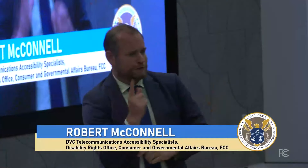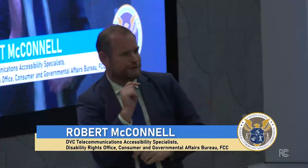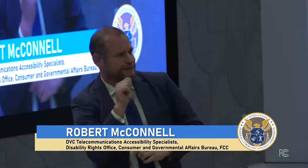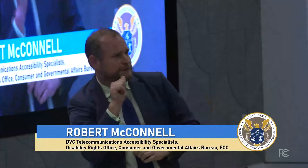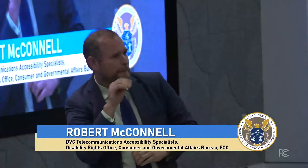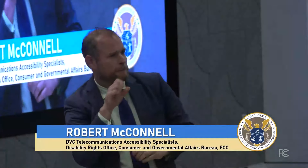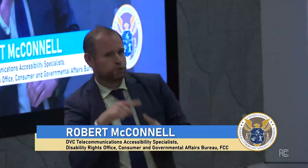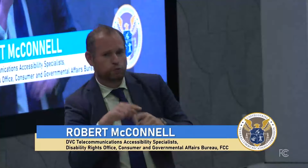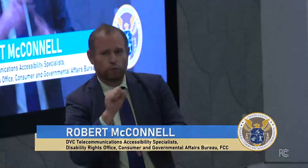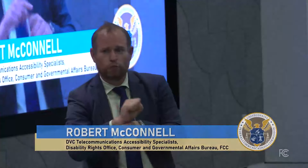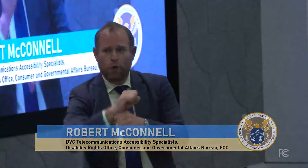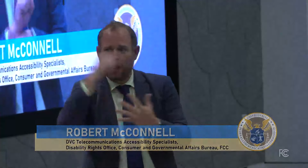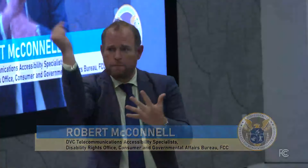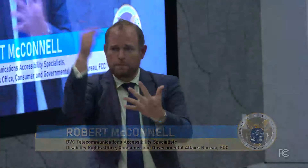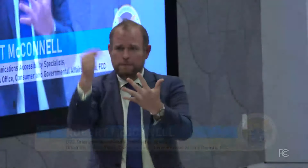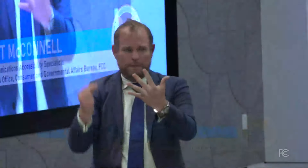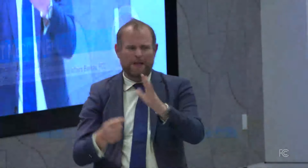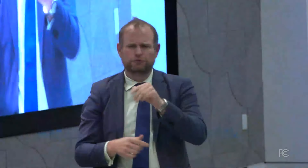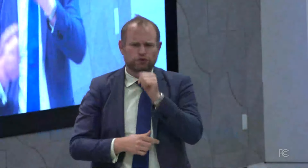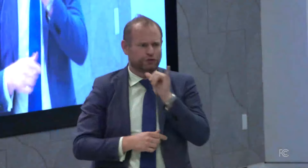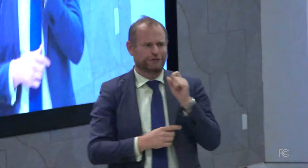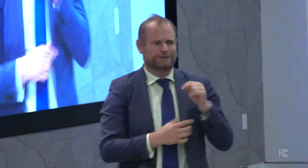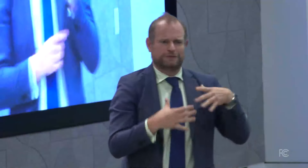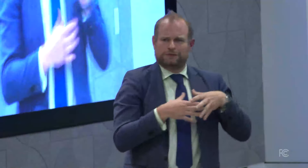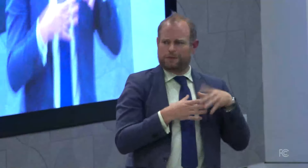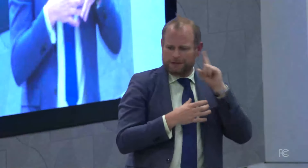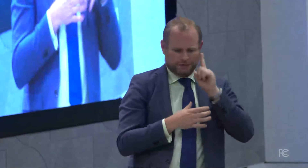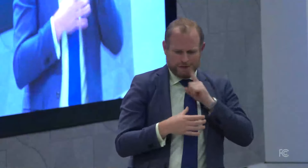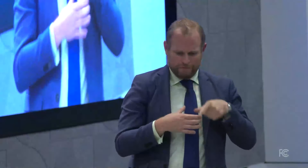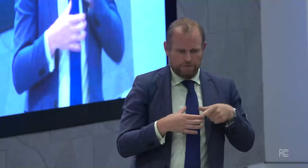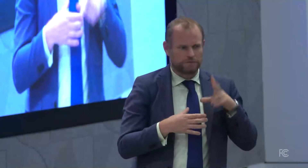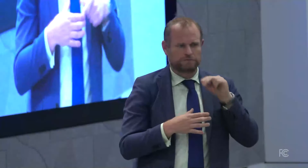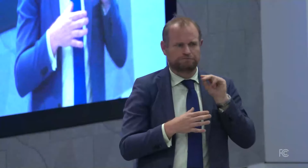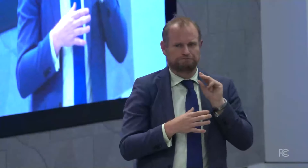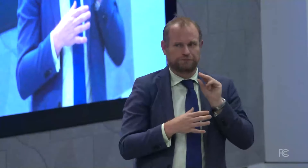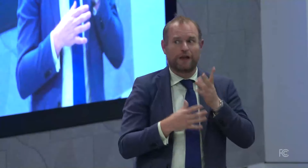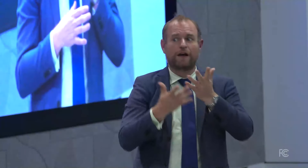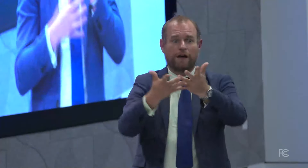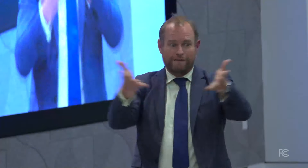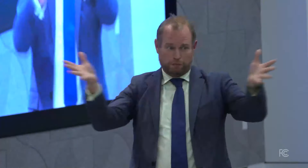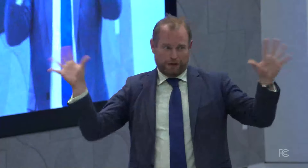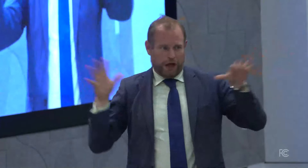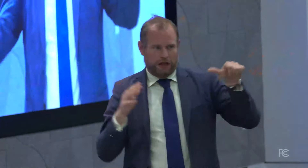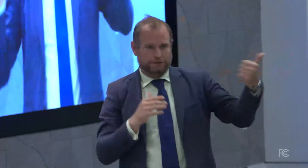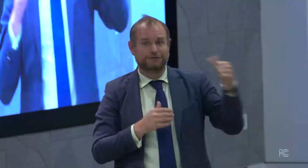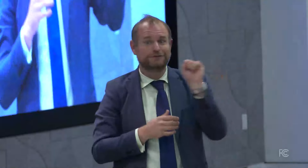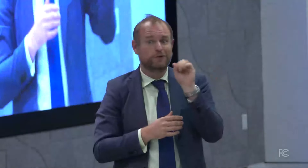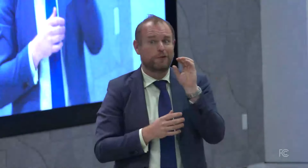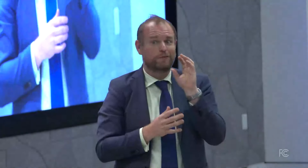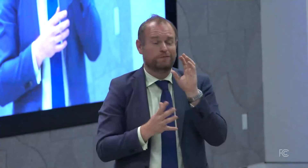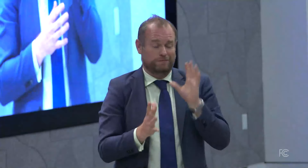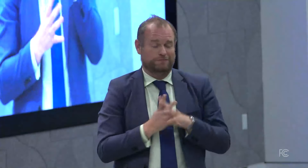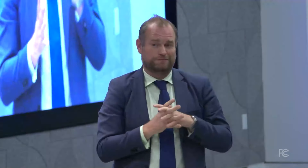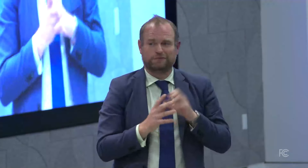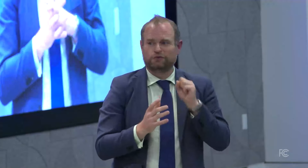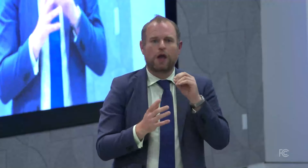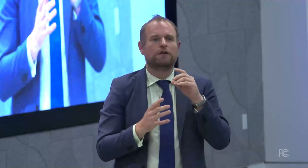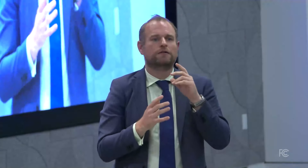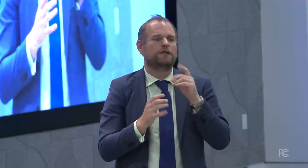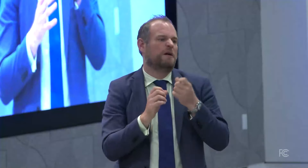AND THEN VIDEOCONFERENCING BECAME MAINSTREAM. AND EVERYONE WANTED TO BE ABLE TO HAVE ACCESS TO ZOOM